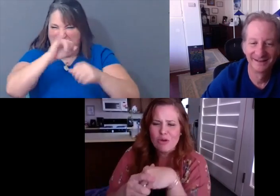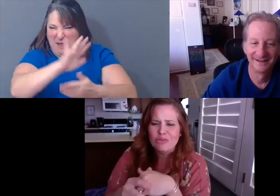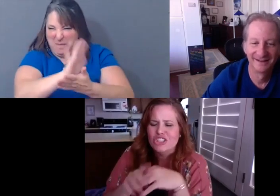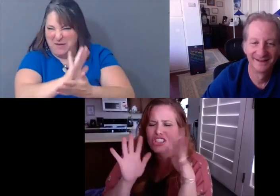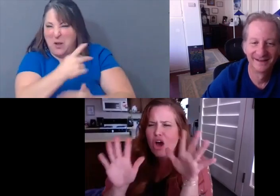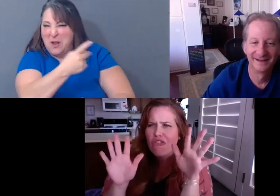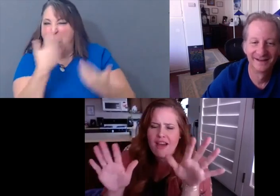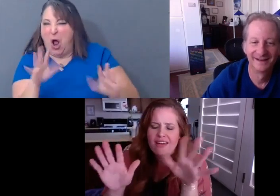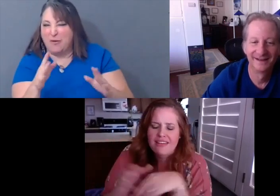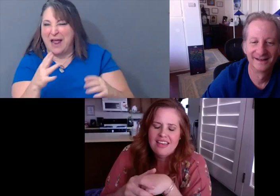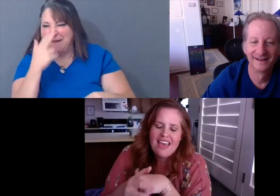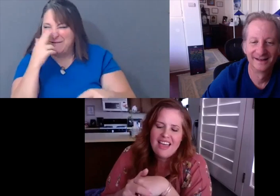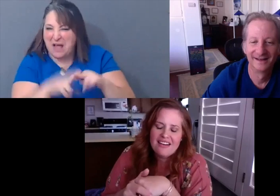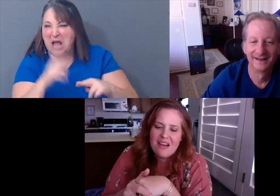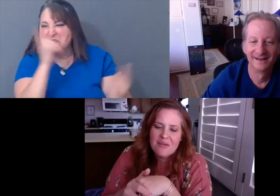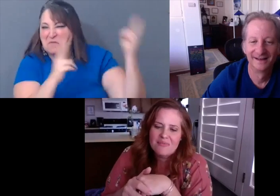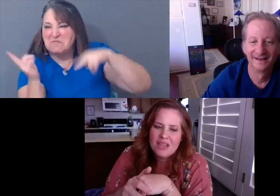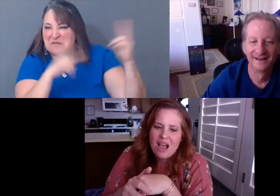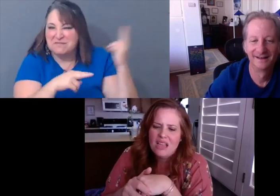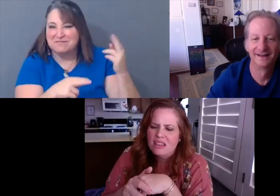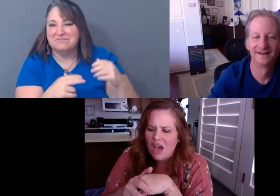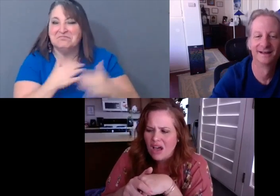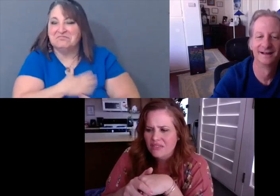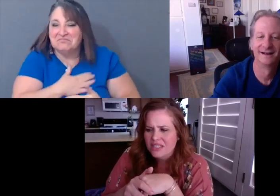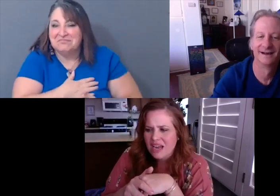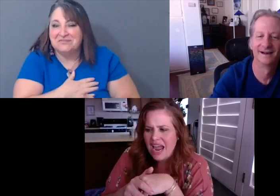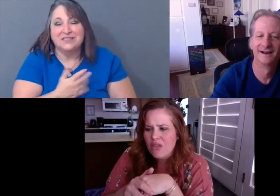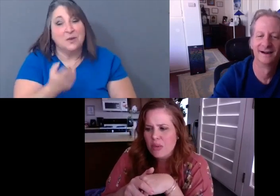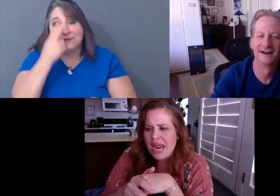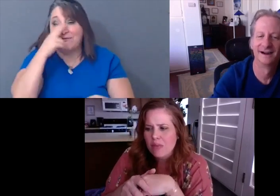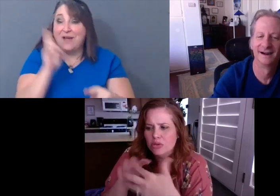So it was just so fun and I loved how they were able